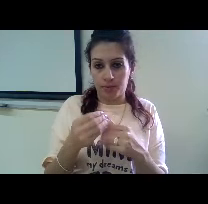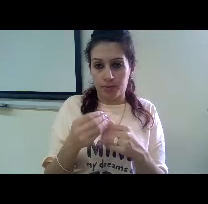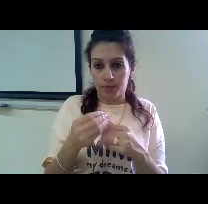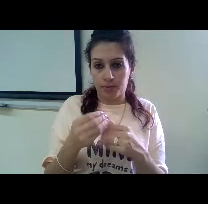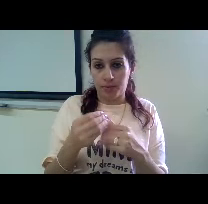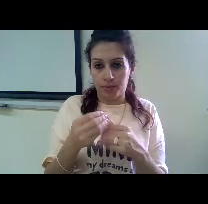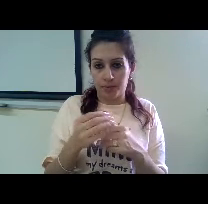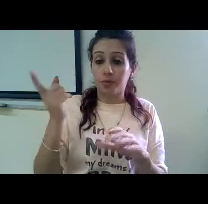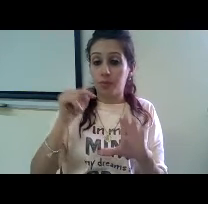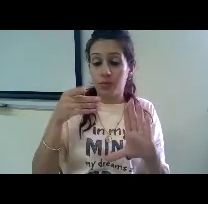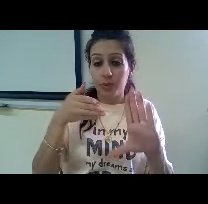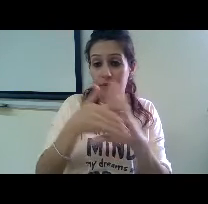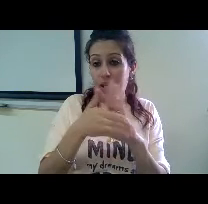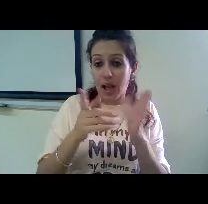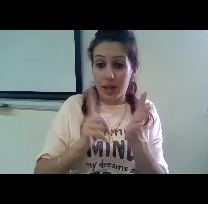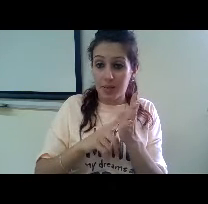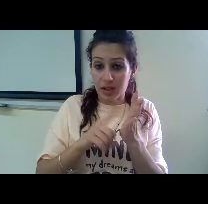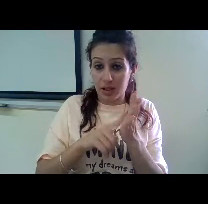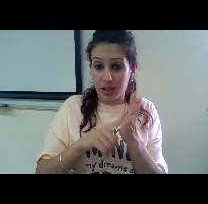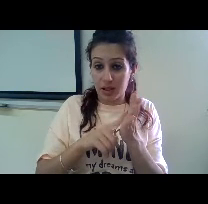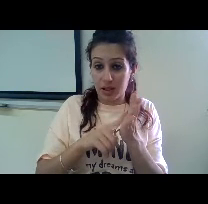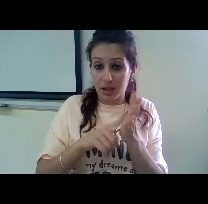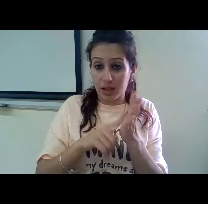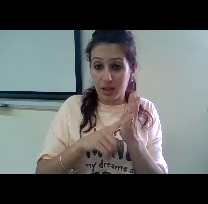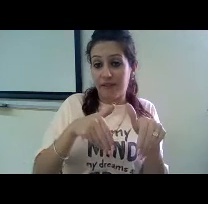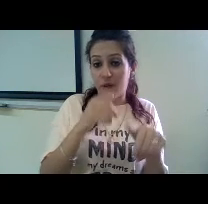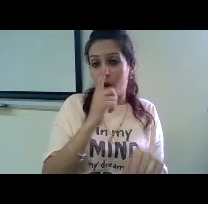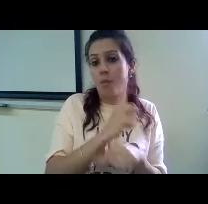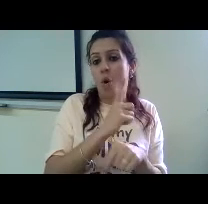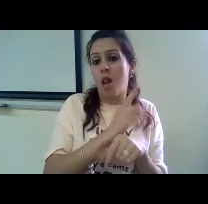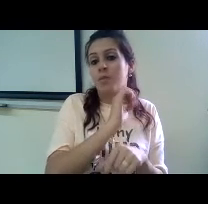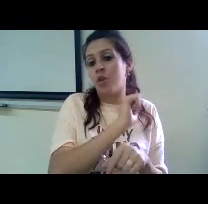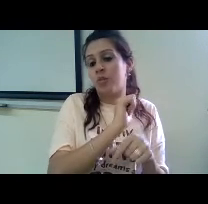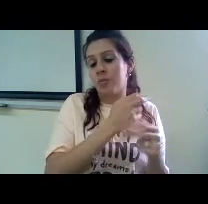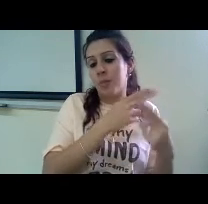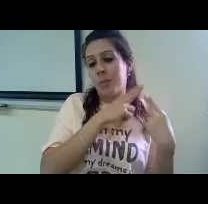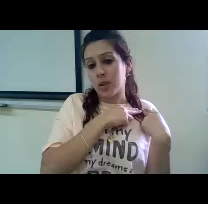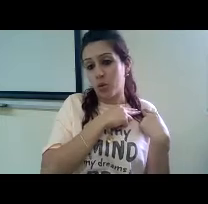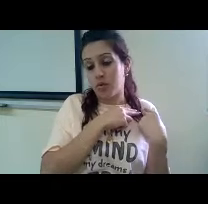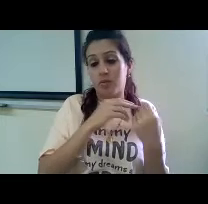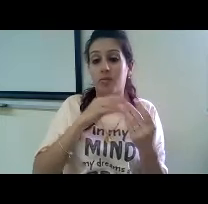And you have to have that starting point to establish any kind of partnership.